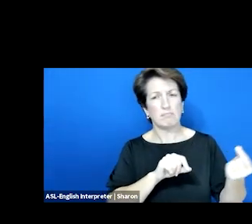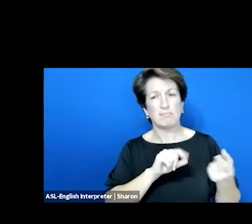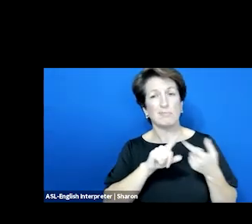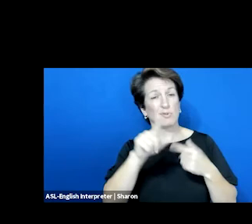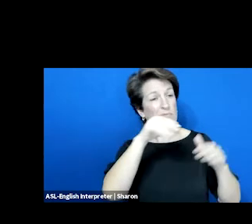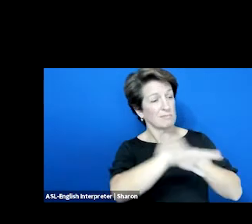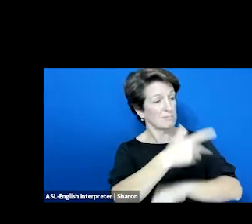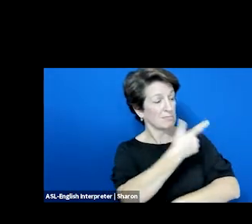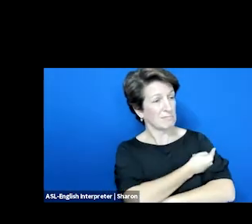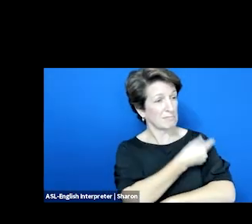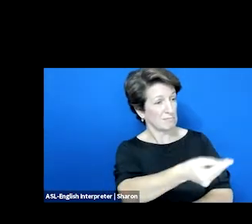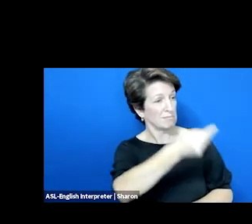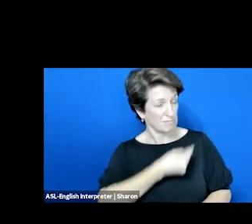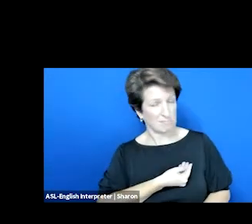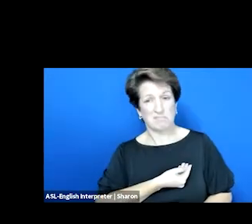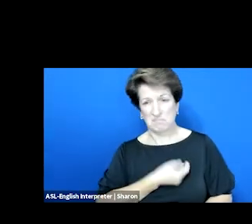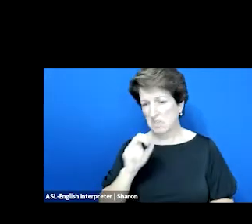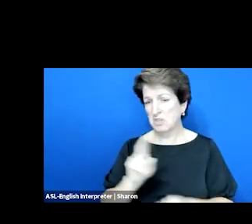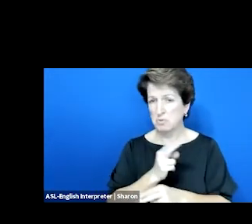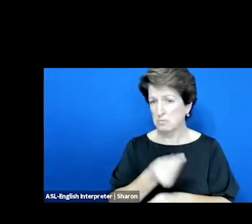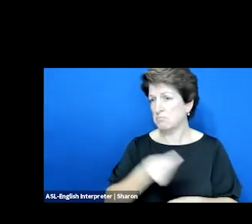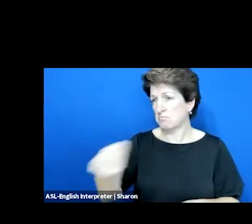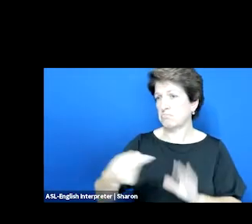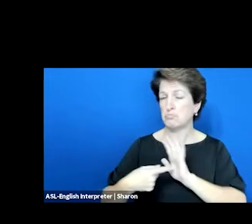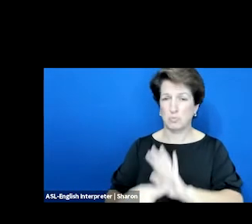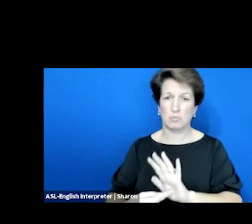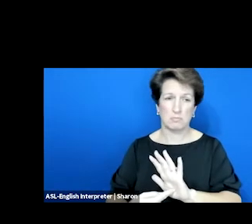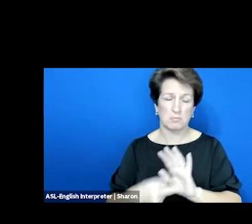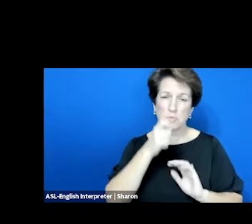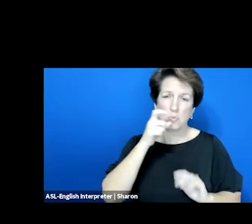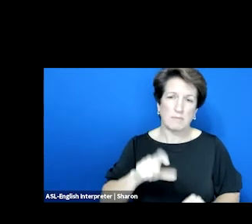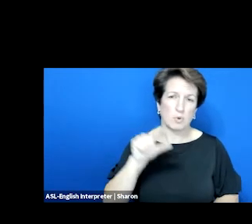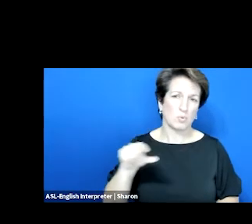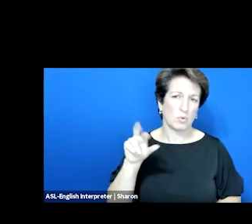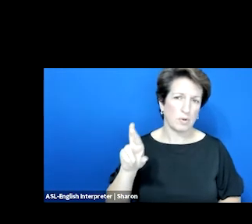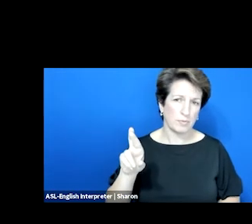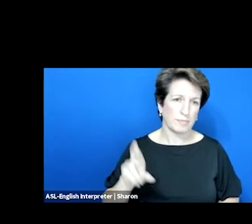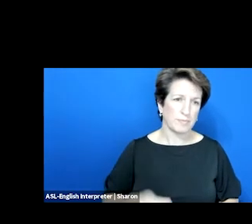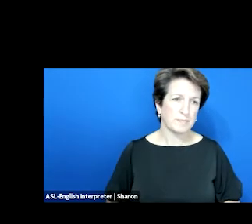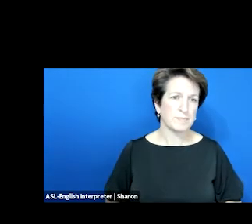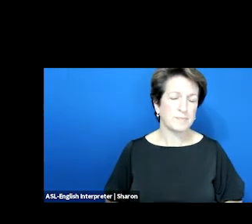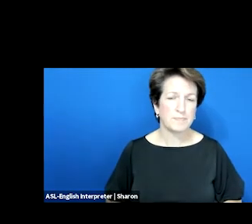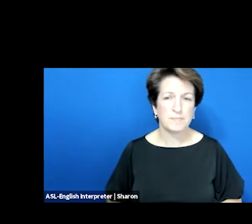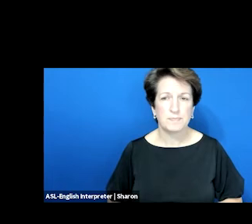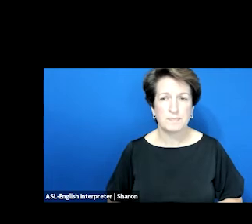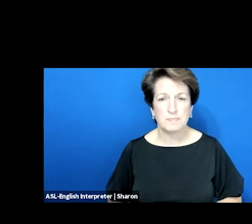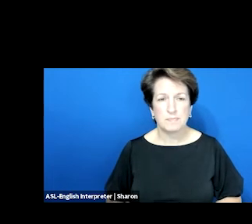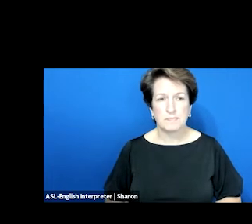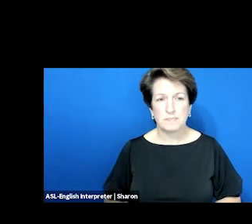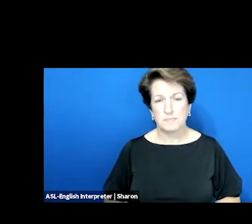a white background, which can be